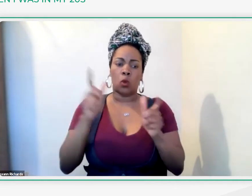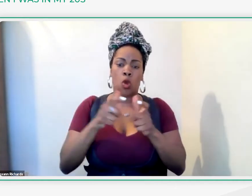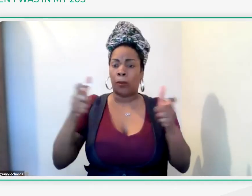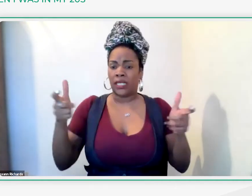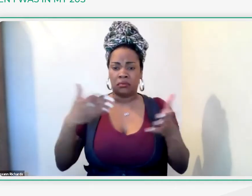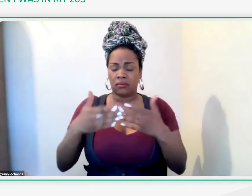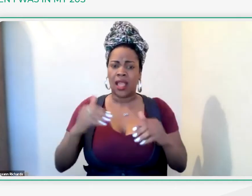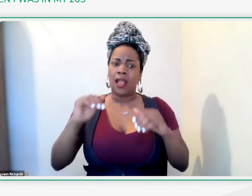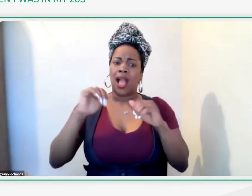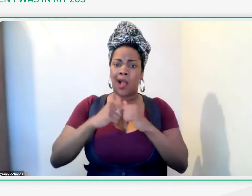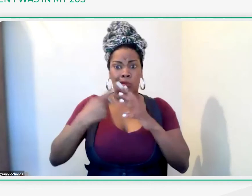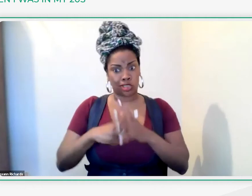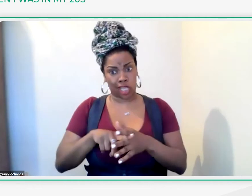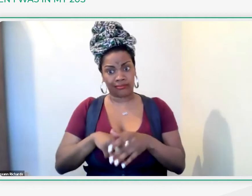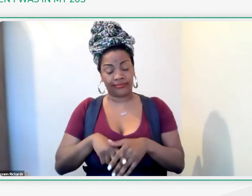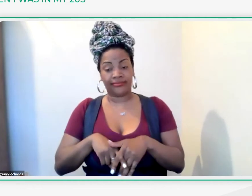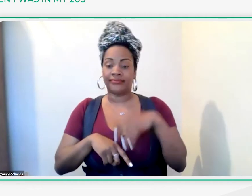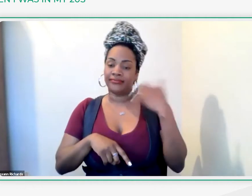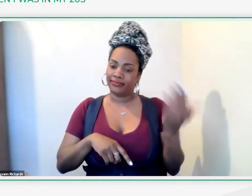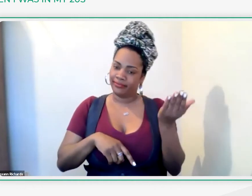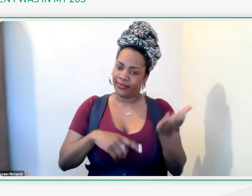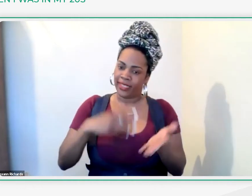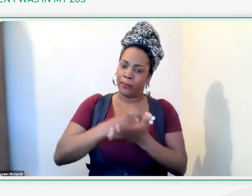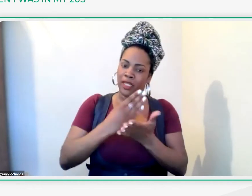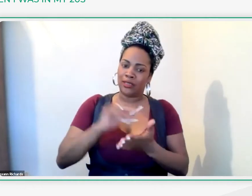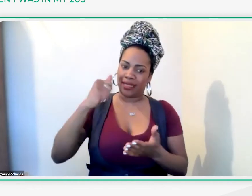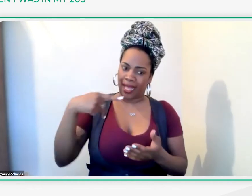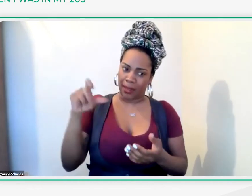The point is: it’s important to have an emergency fund, whether it's small or not.